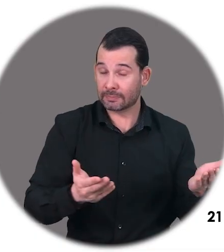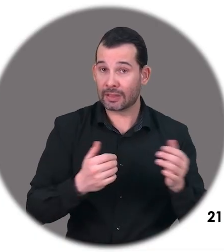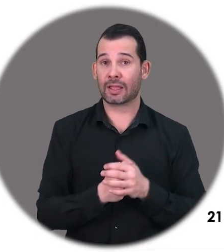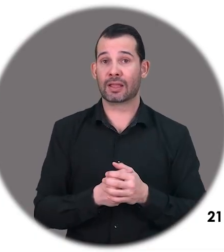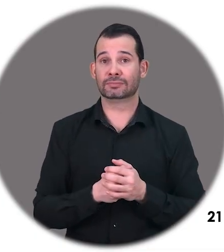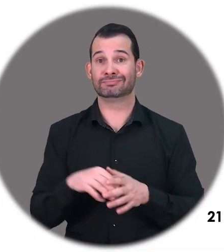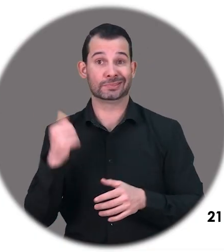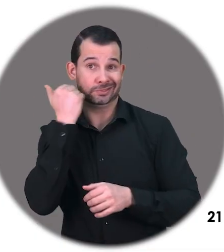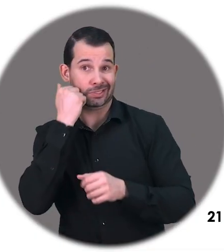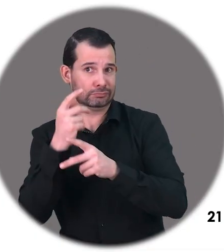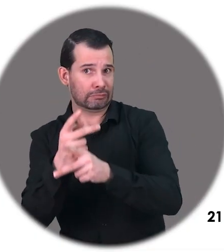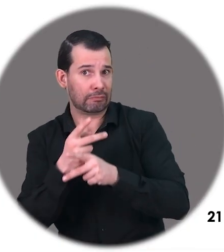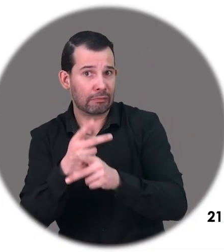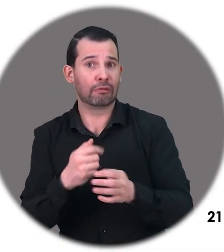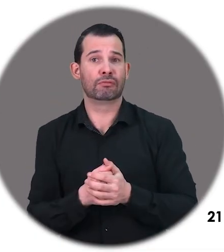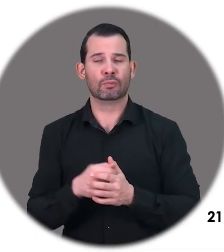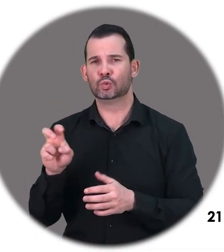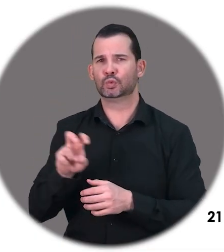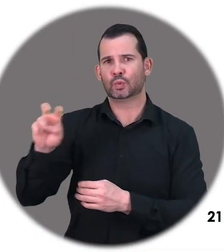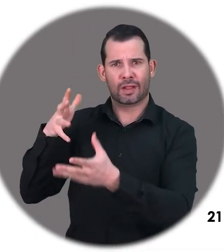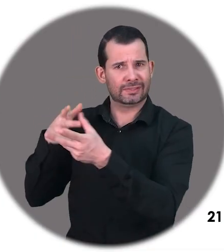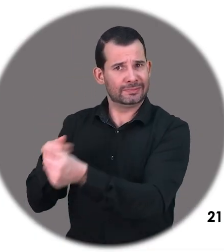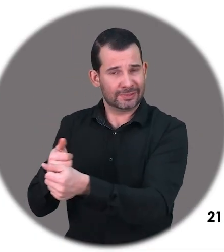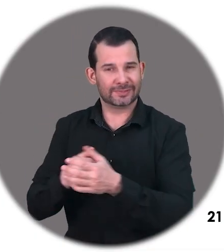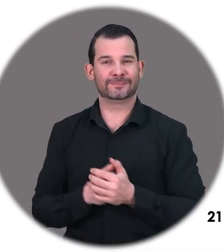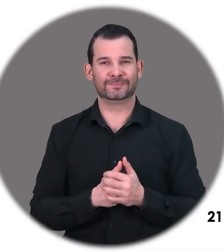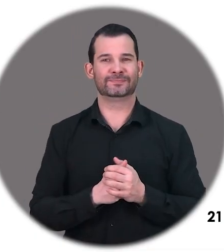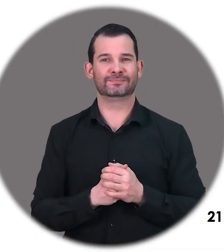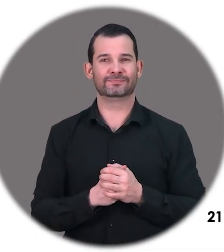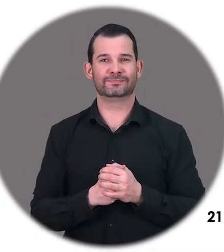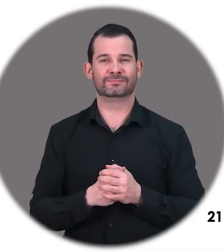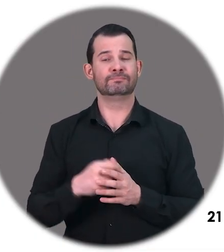such as medical supplies, dental care, and travel expenses.